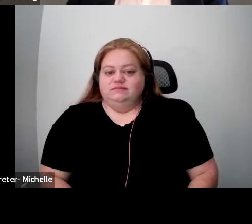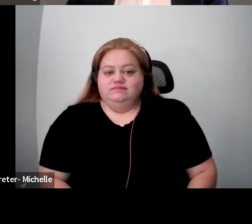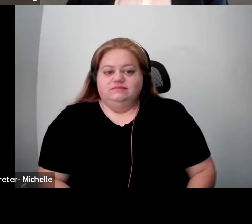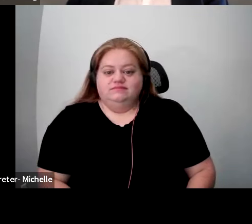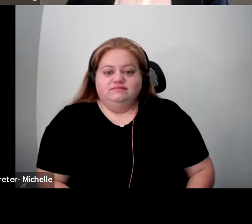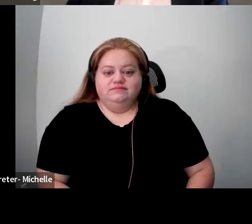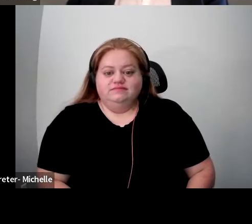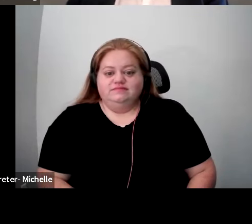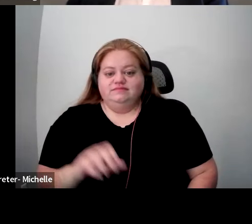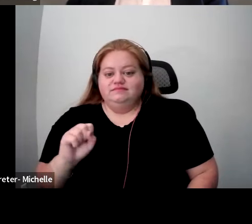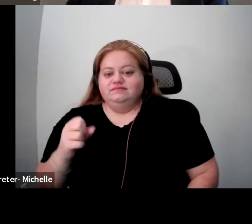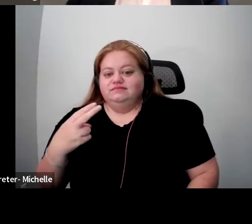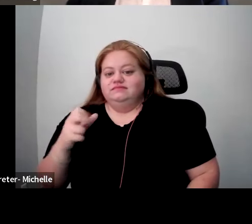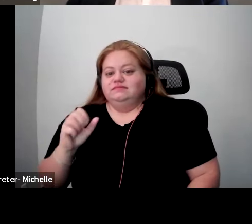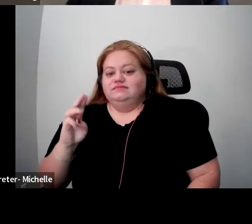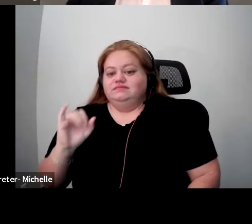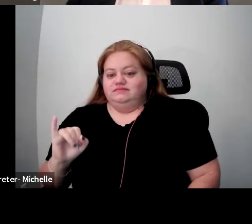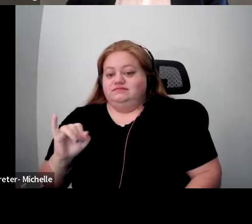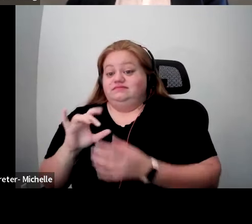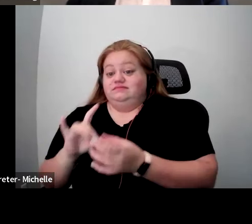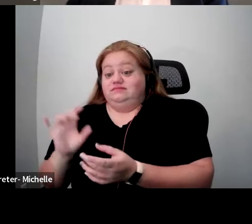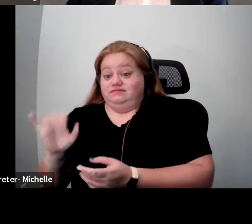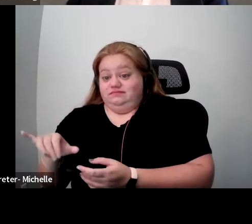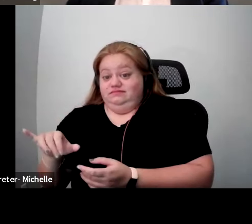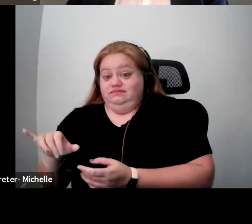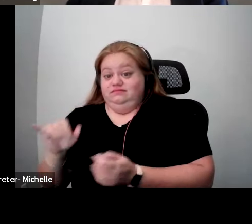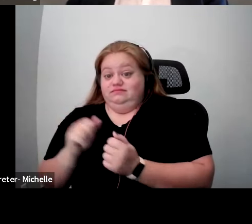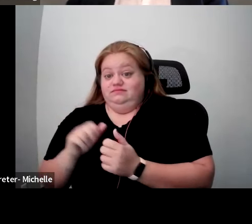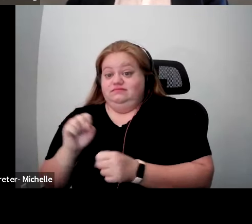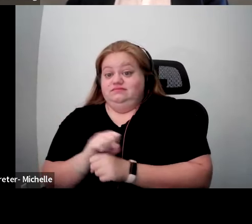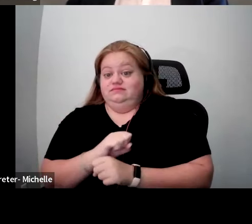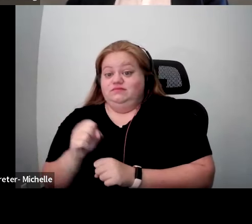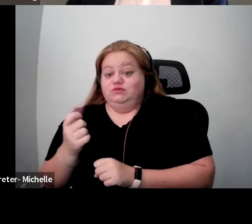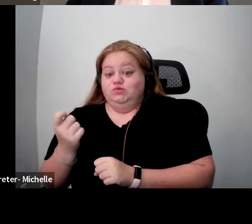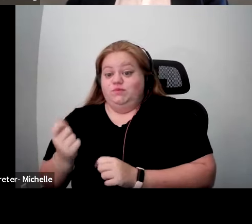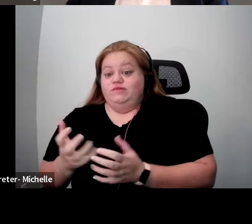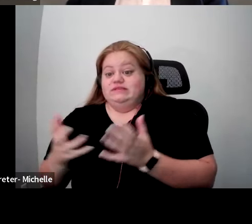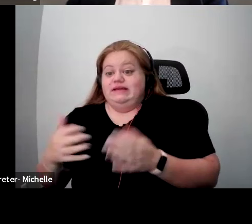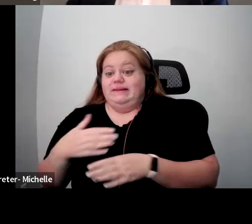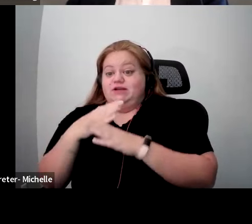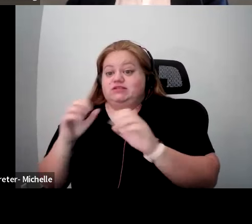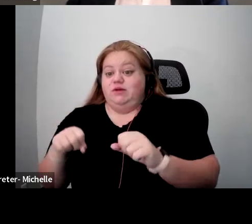On that note of working to remove as many barriers as possible,